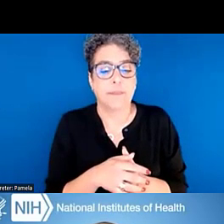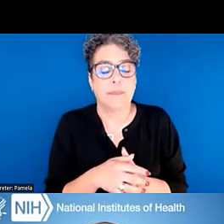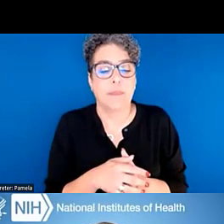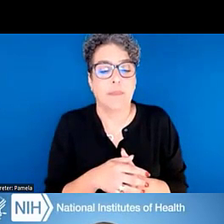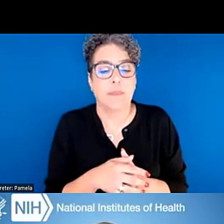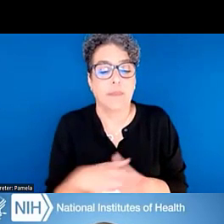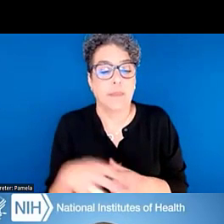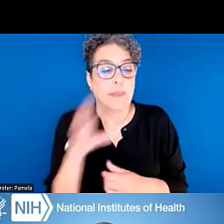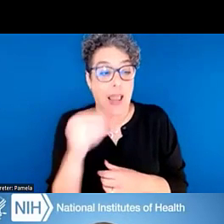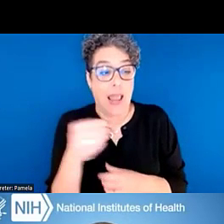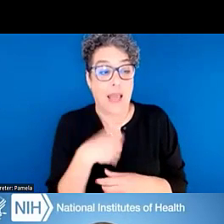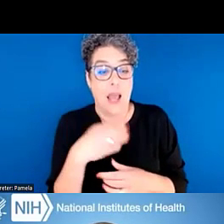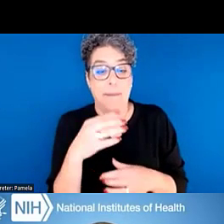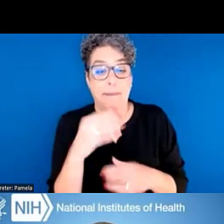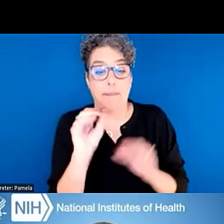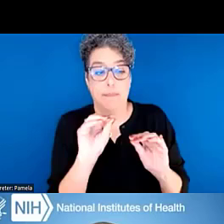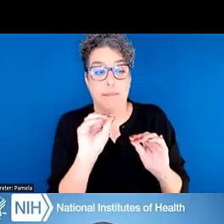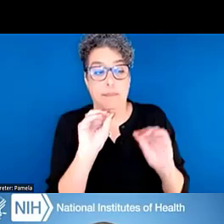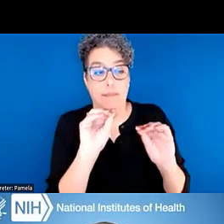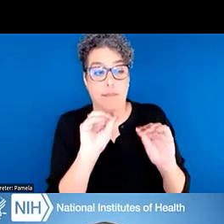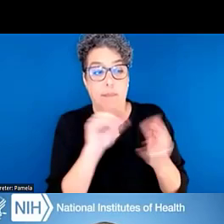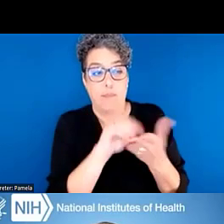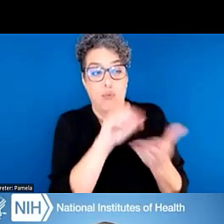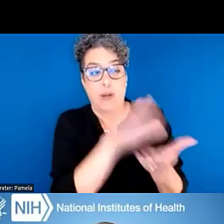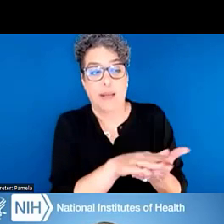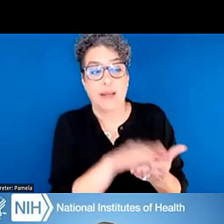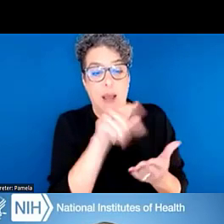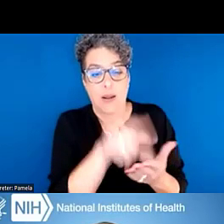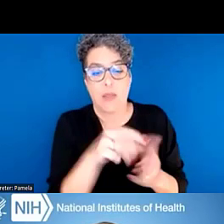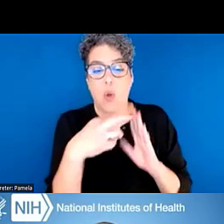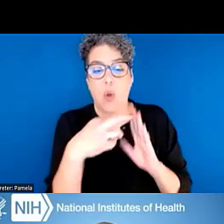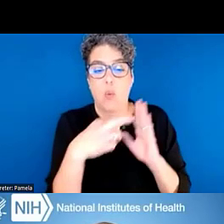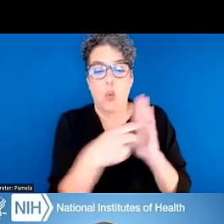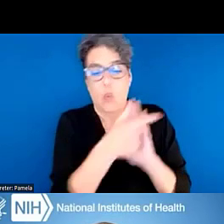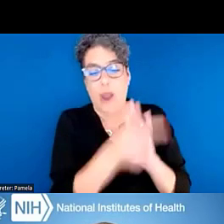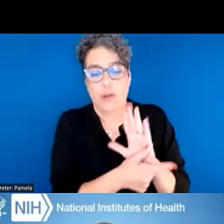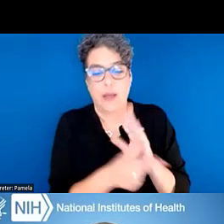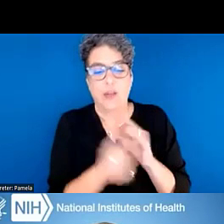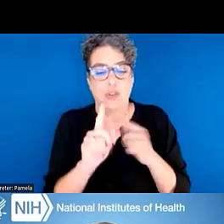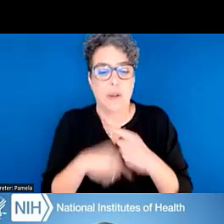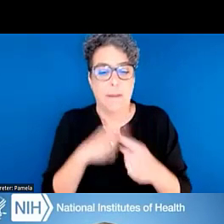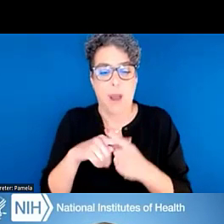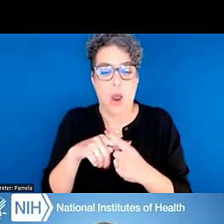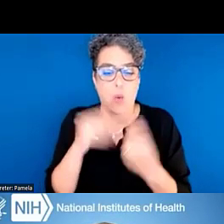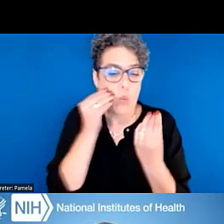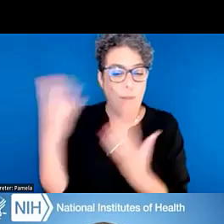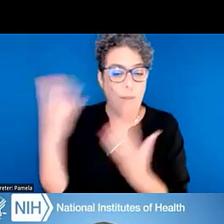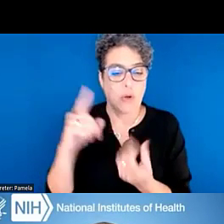about reporting to ORI in circumstances like that.